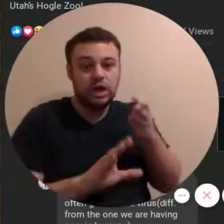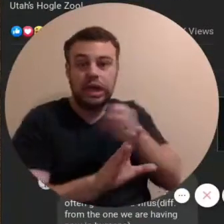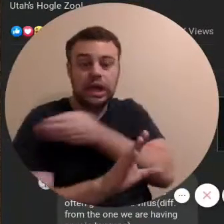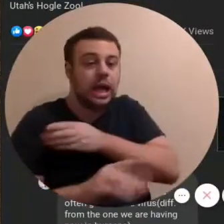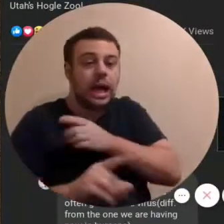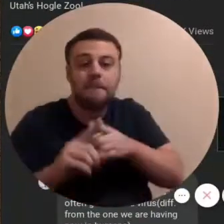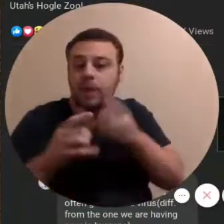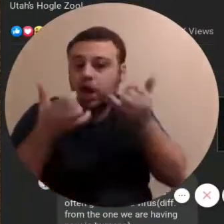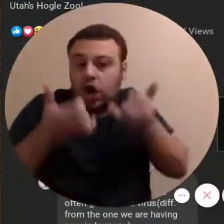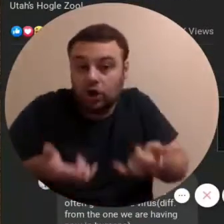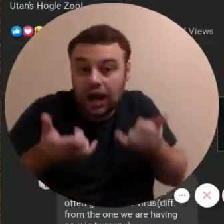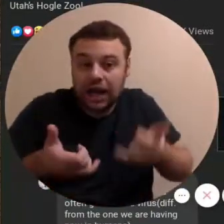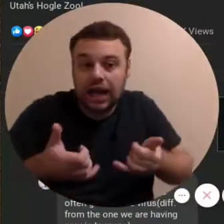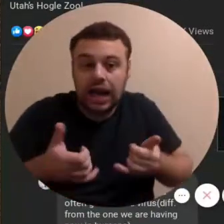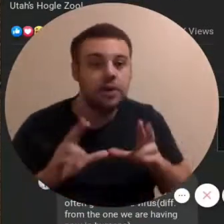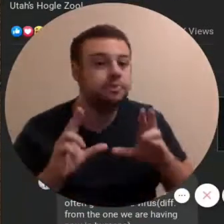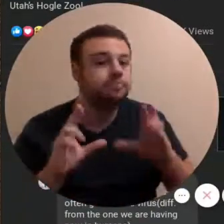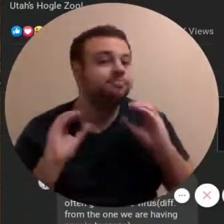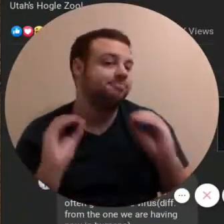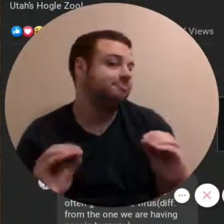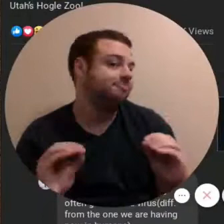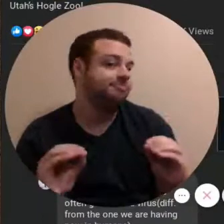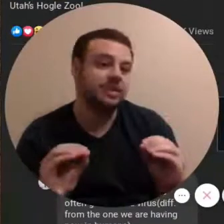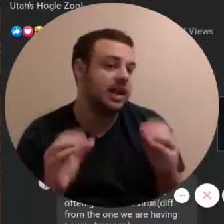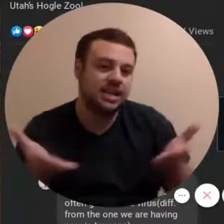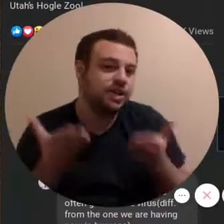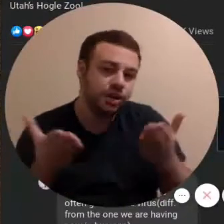someday we'll bring them back. Stephanie: If I have anything to saw about it-